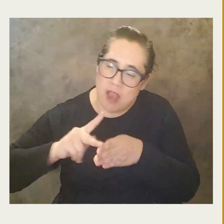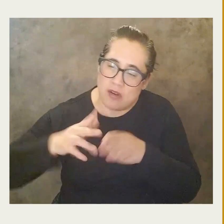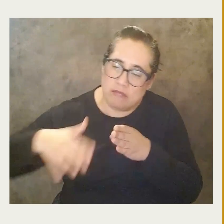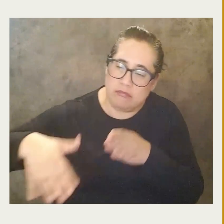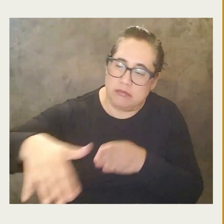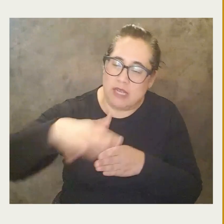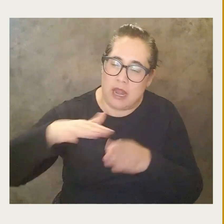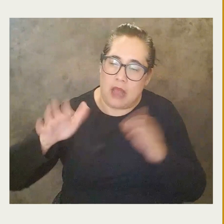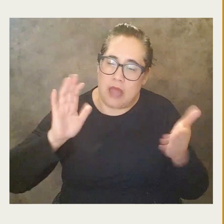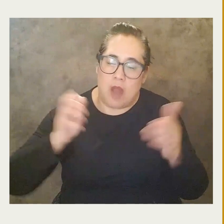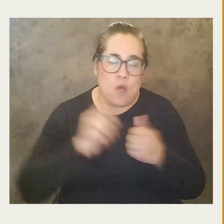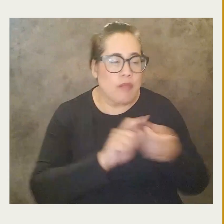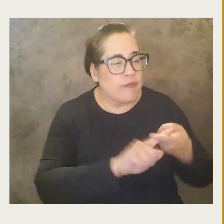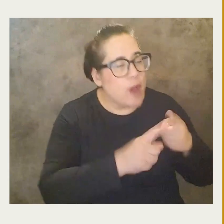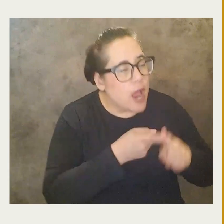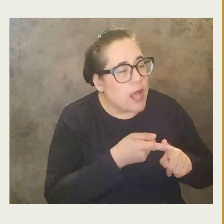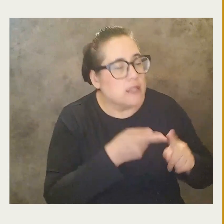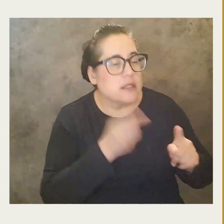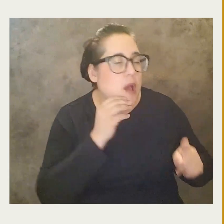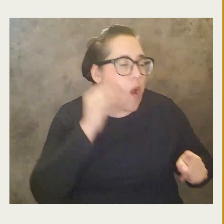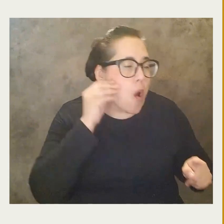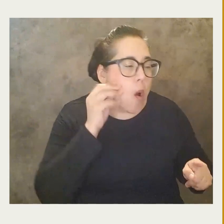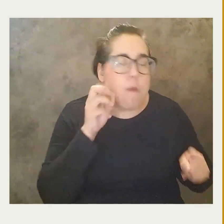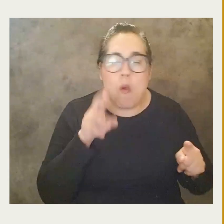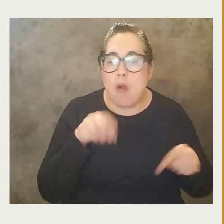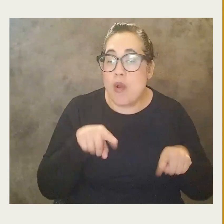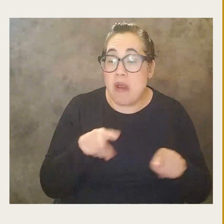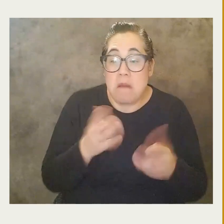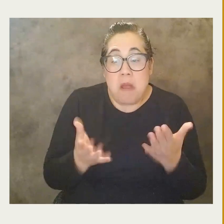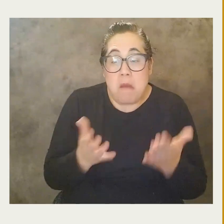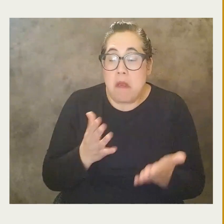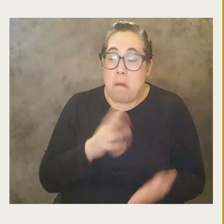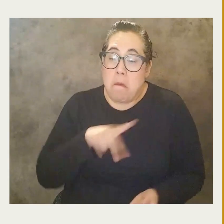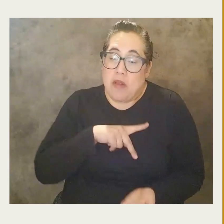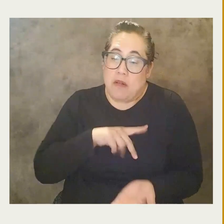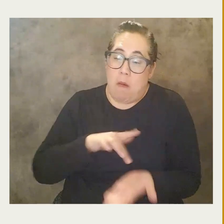setting than they would with friends at home or during a ... personal medical appointment.